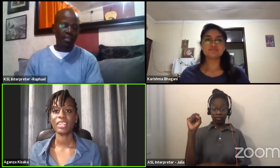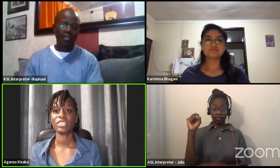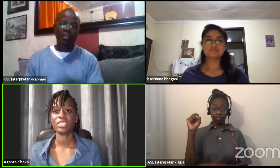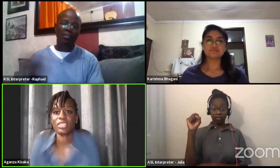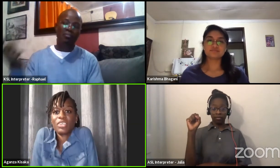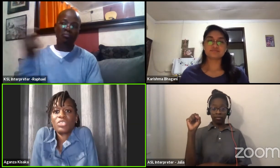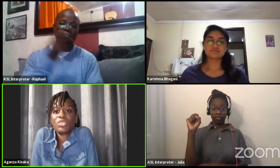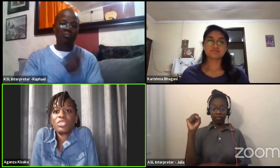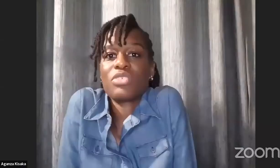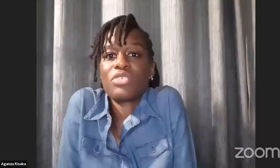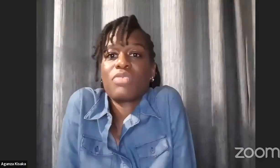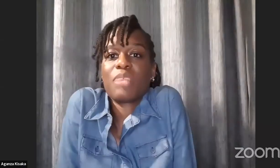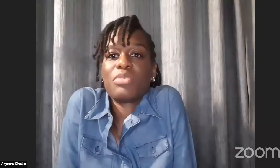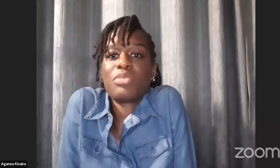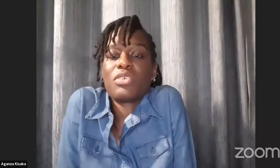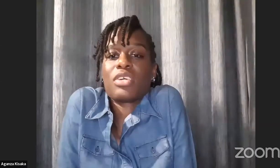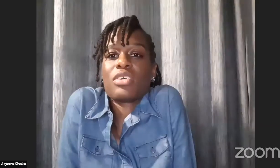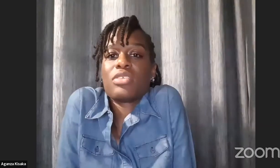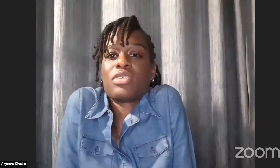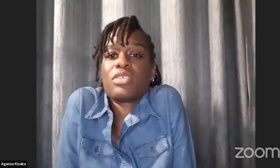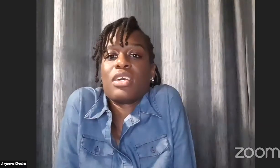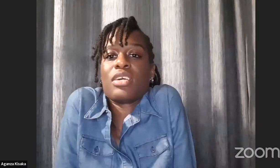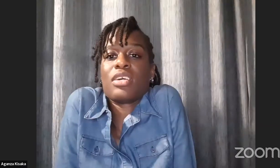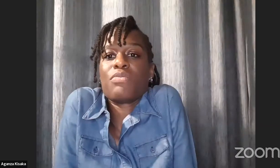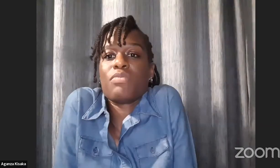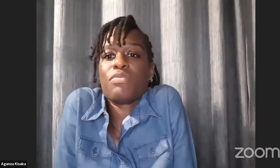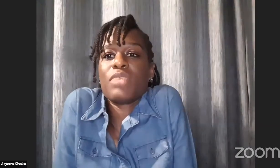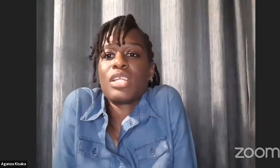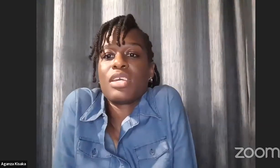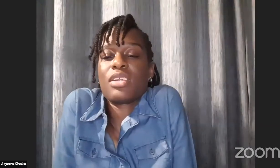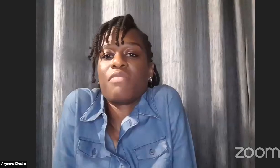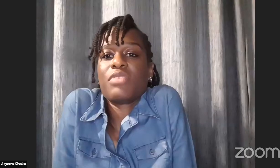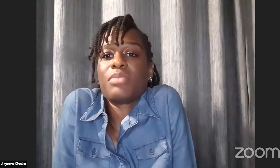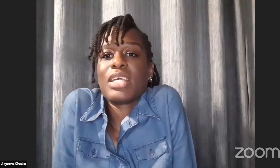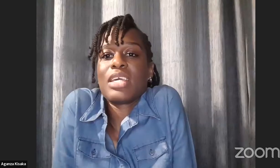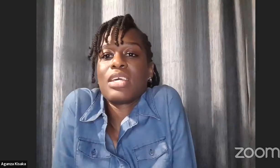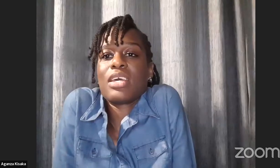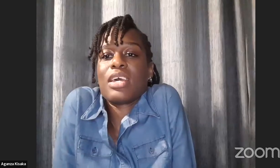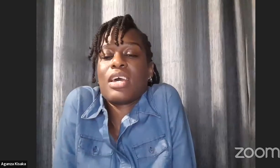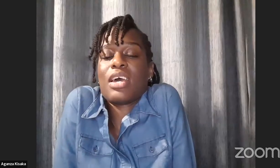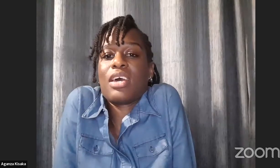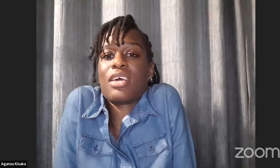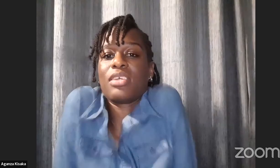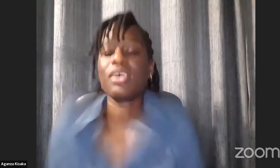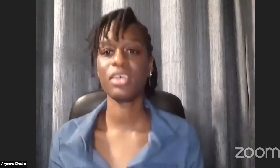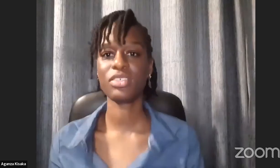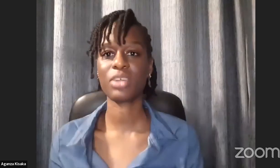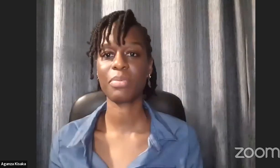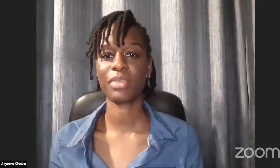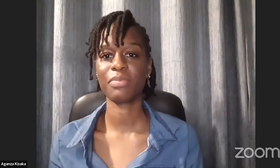and just take your shoulders right up to your ears really uncomfortably and drop them.